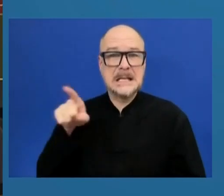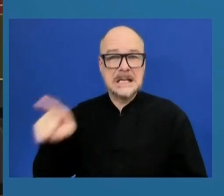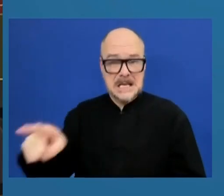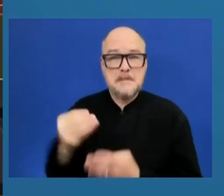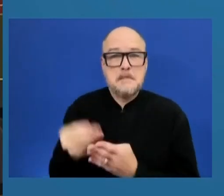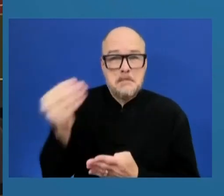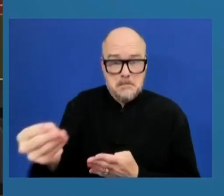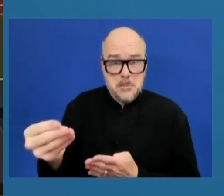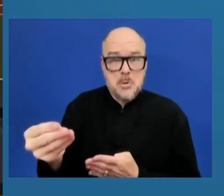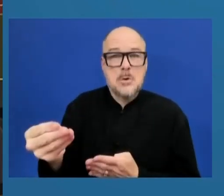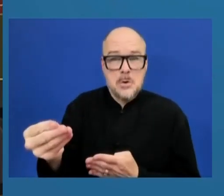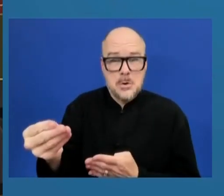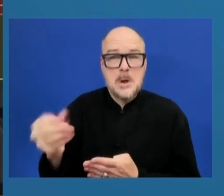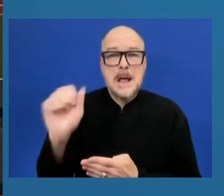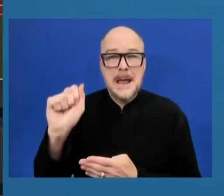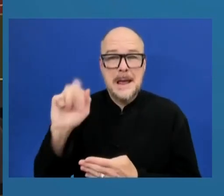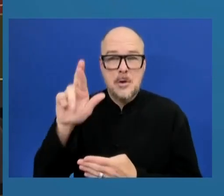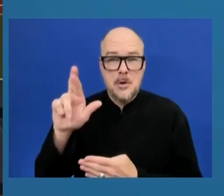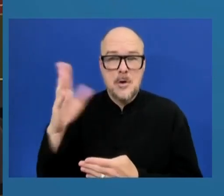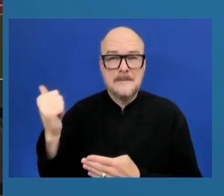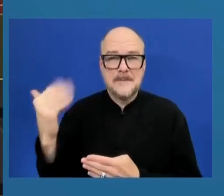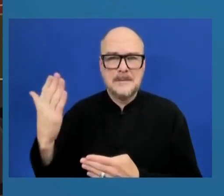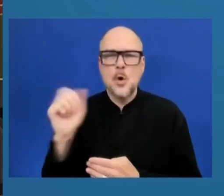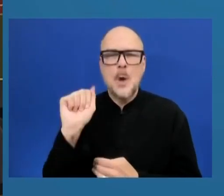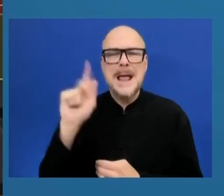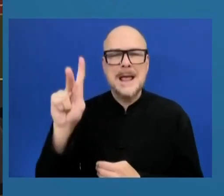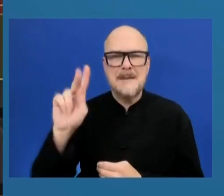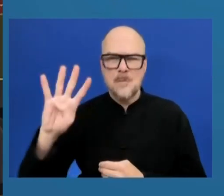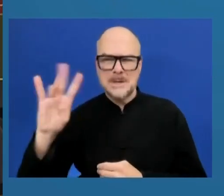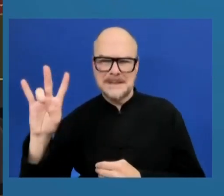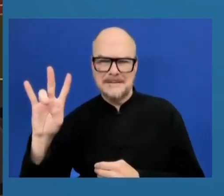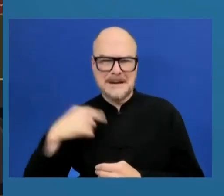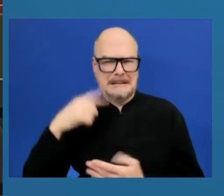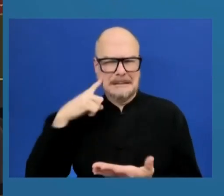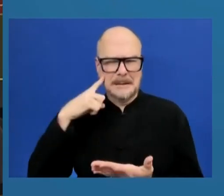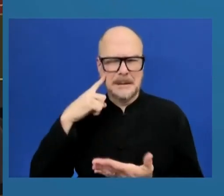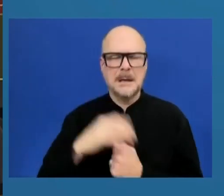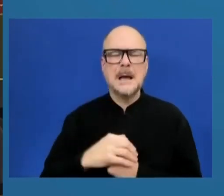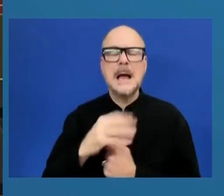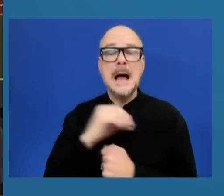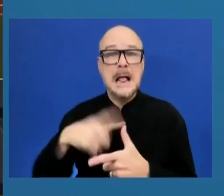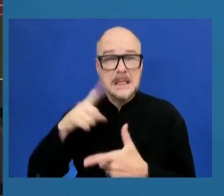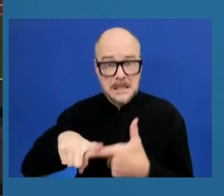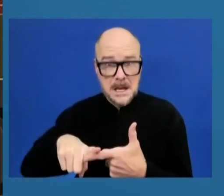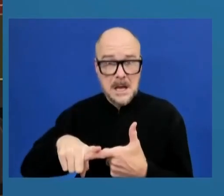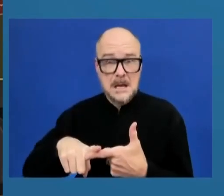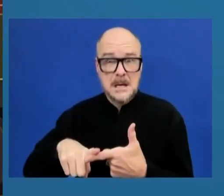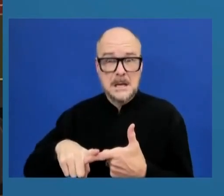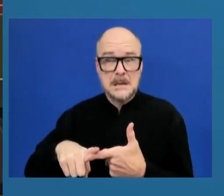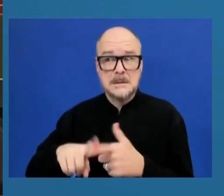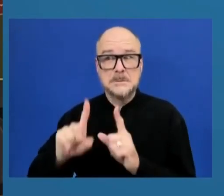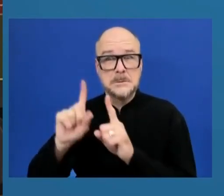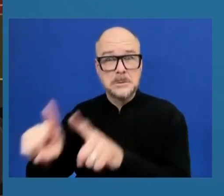the AR-15 or AK-47 I believe it was, and then he was able to go to down to Pennsylvania,